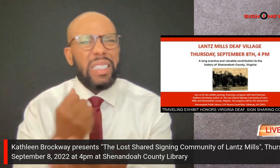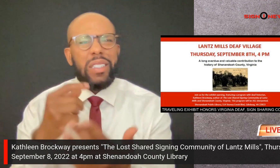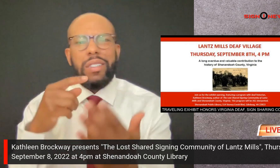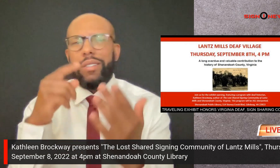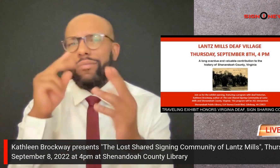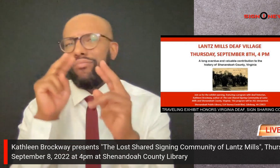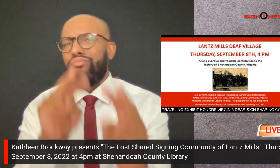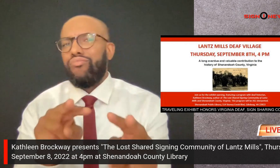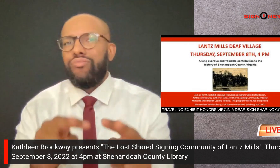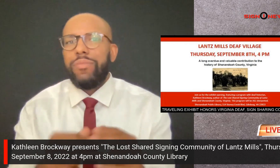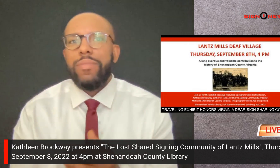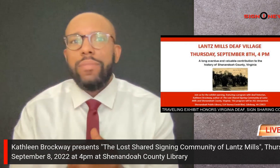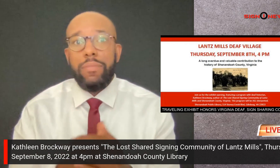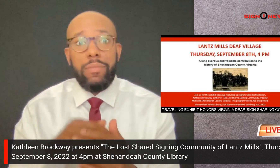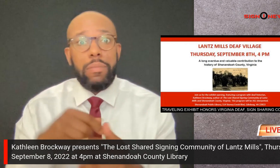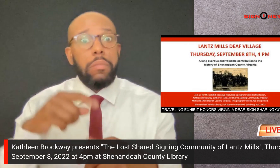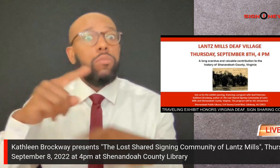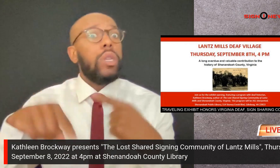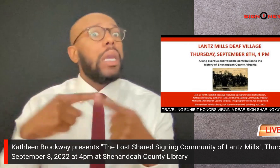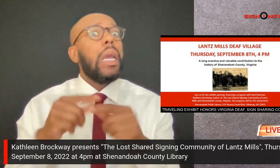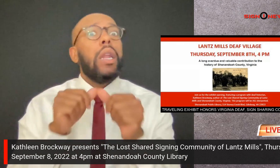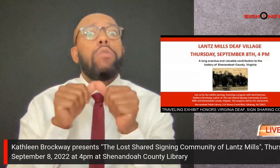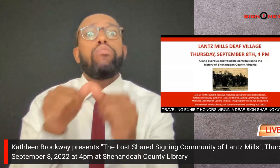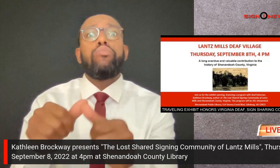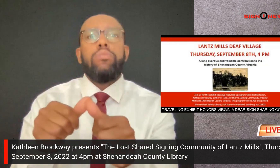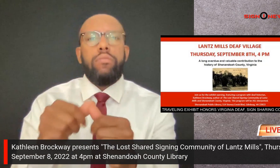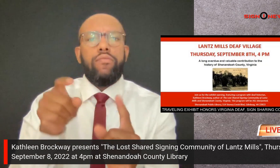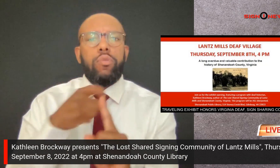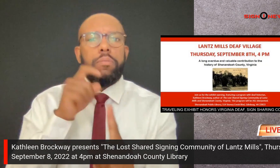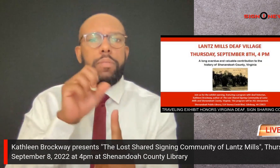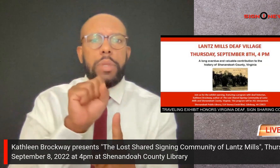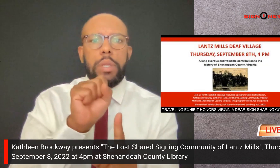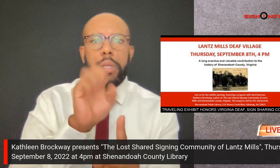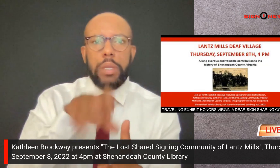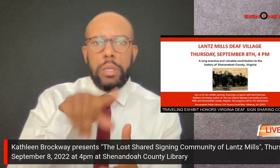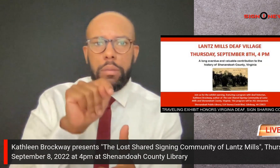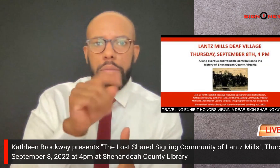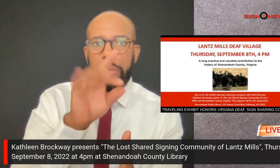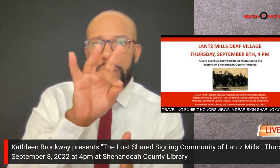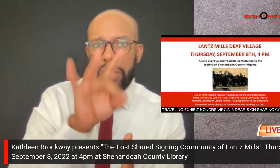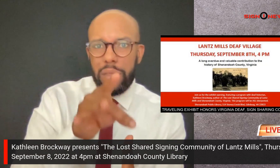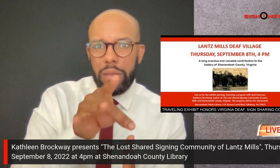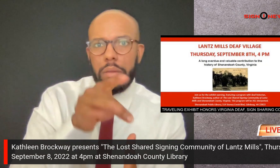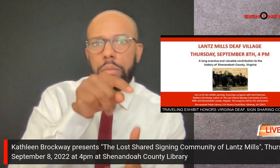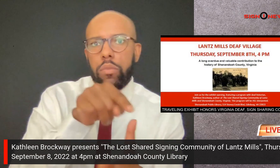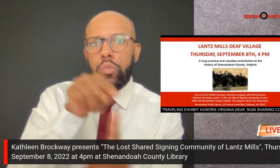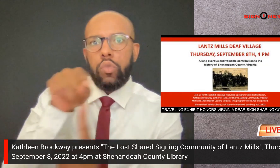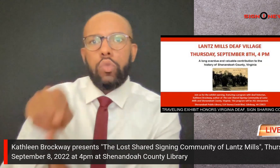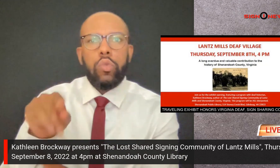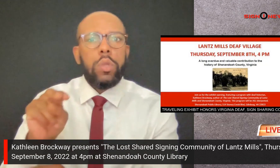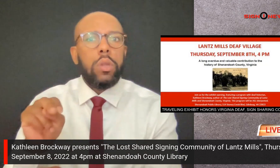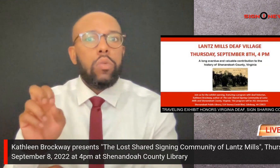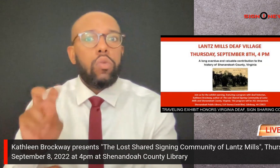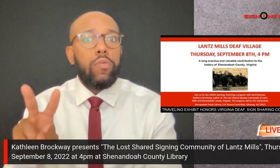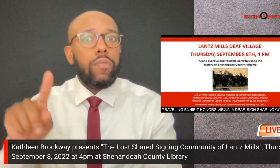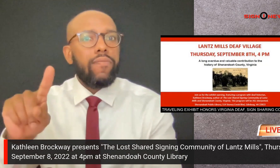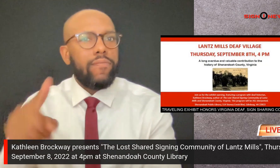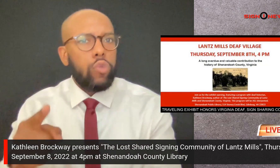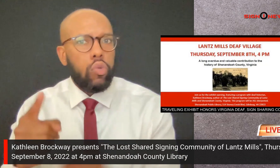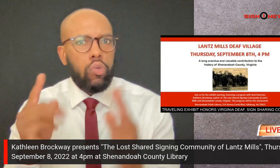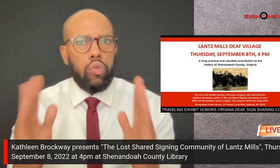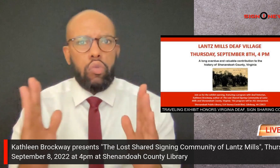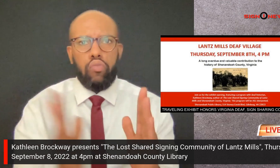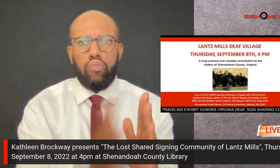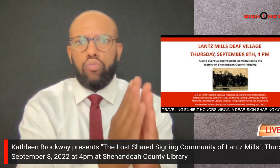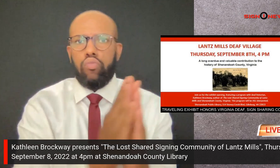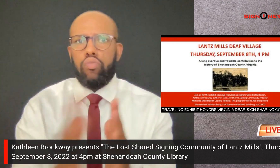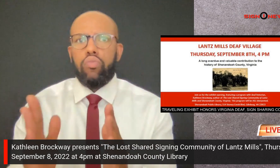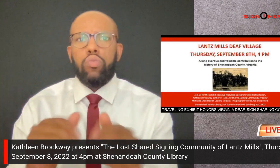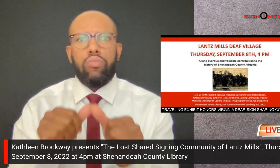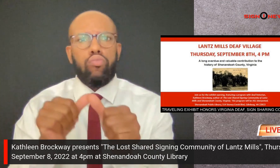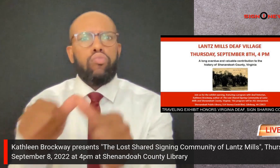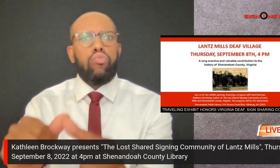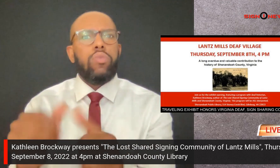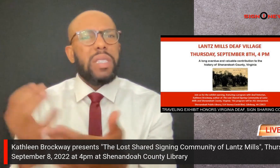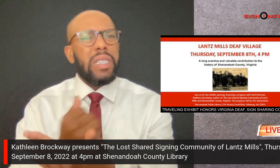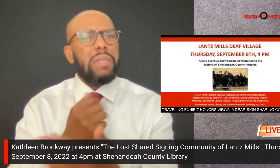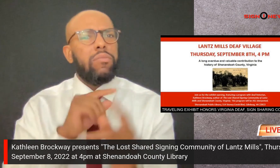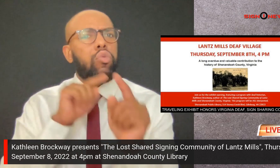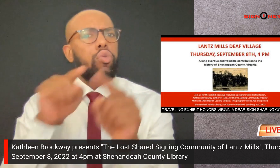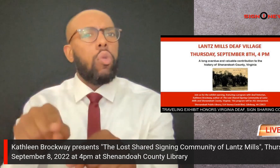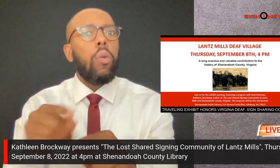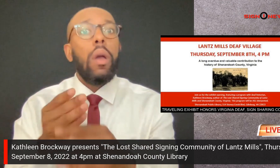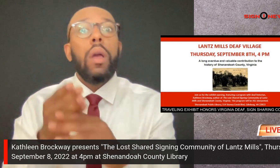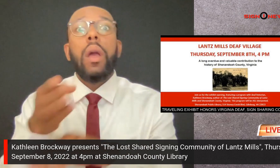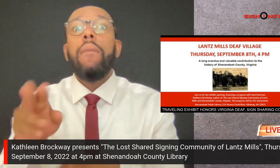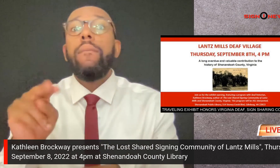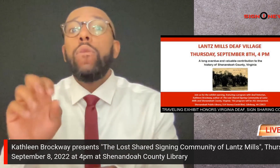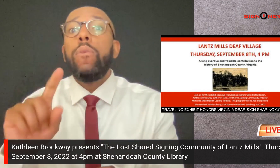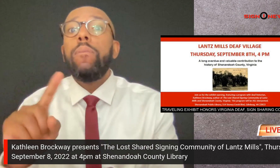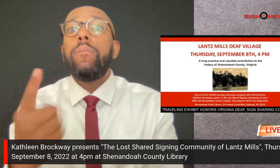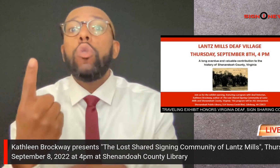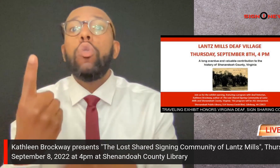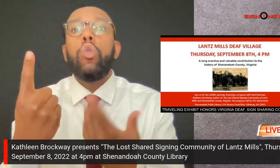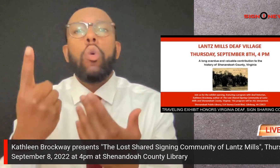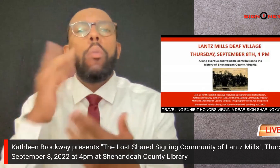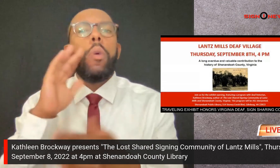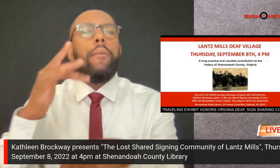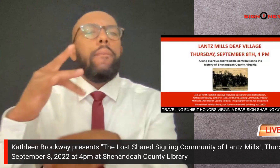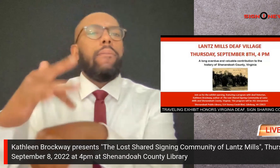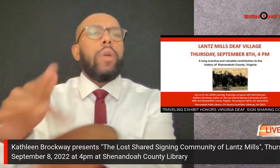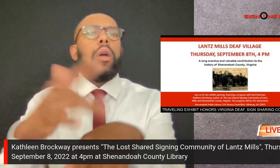out the exhibit runs from September 8 through November 1 after November 1 the exhibit will